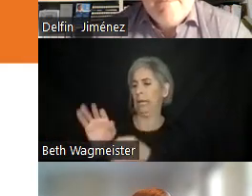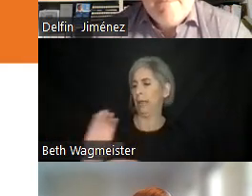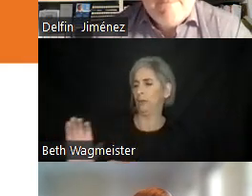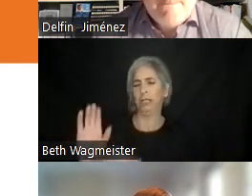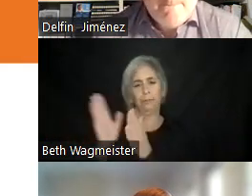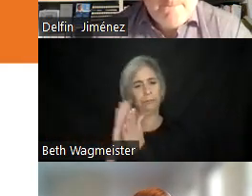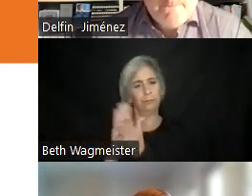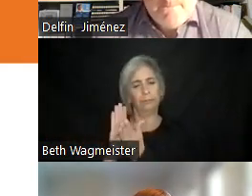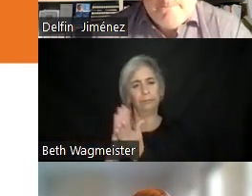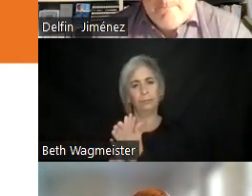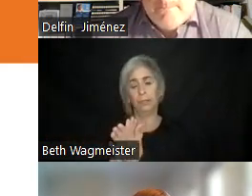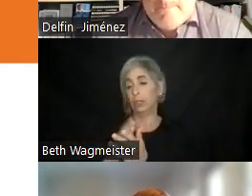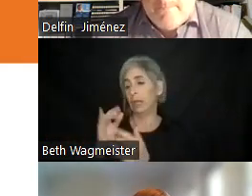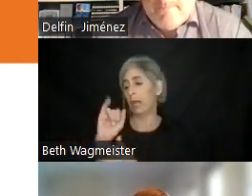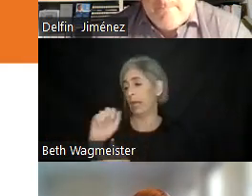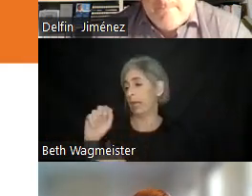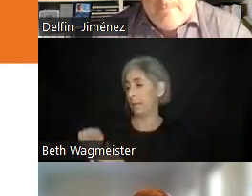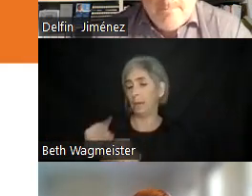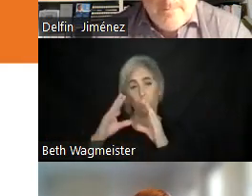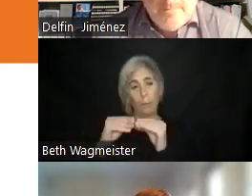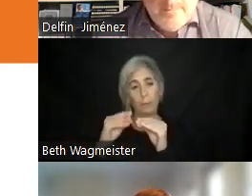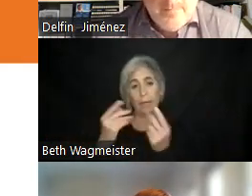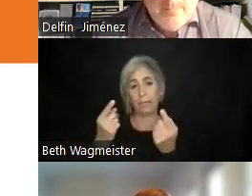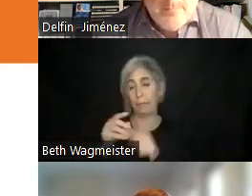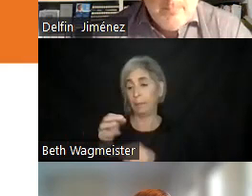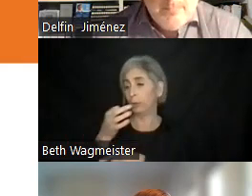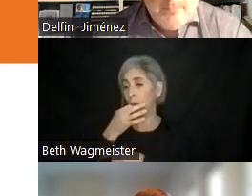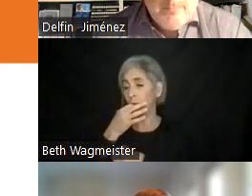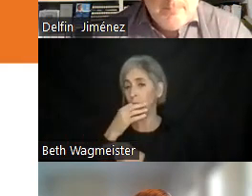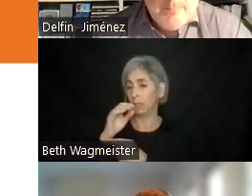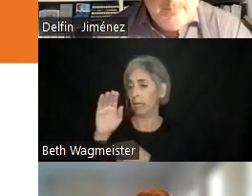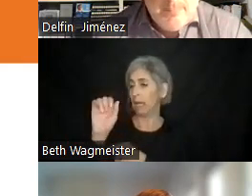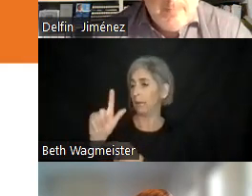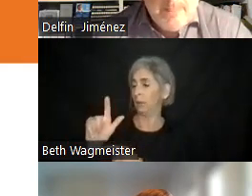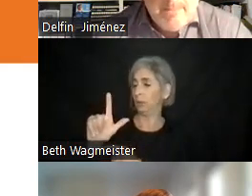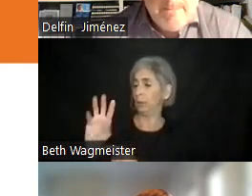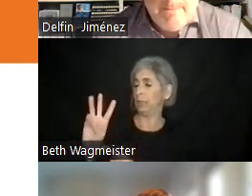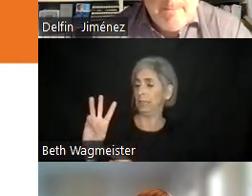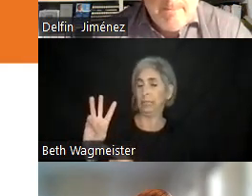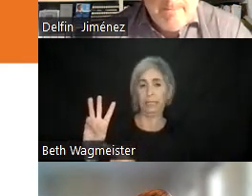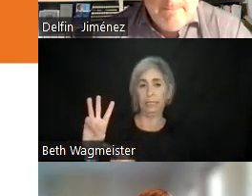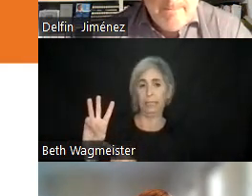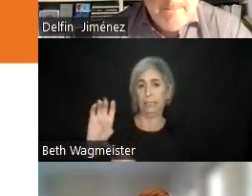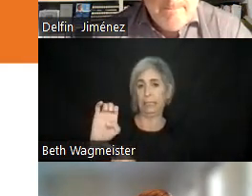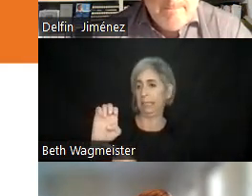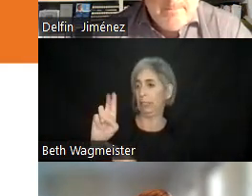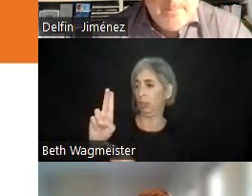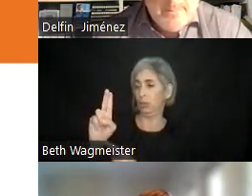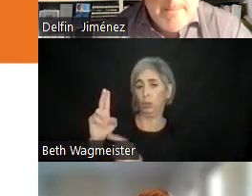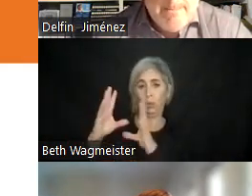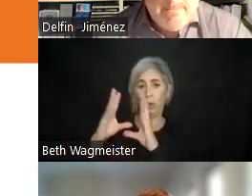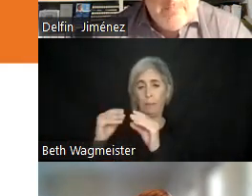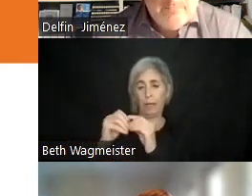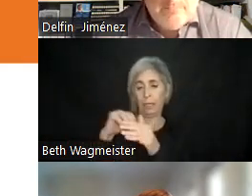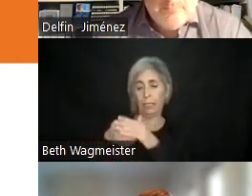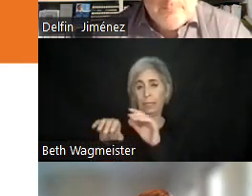For upcoming IAAP webinars we have on April 26th an EU webinar, accessibility in procurement,